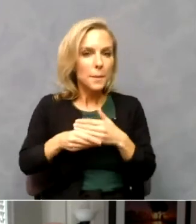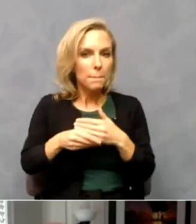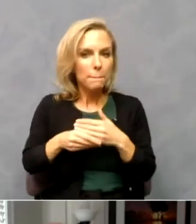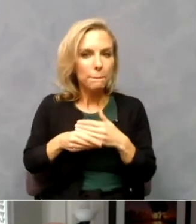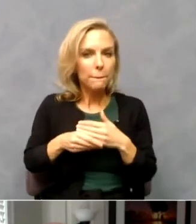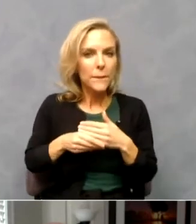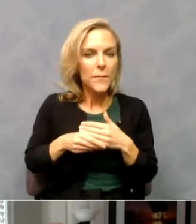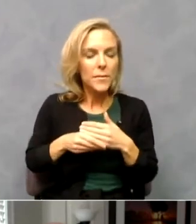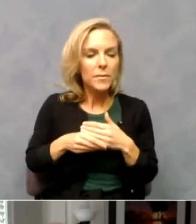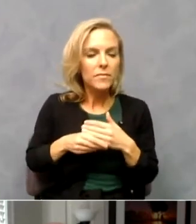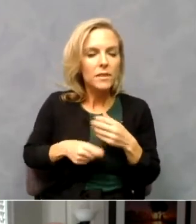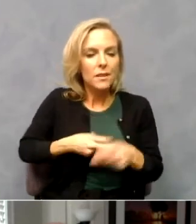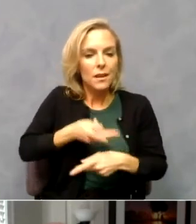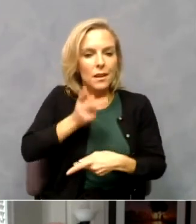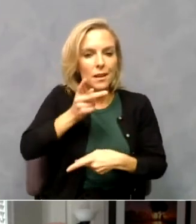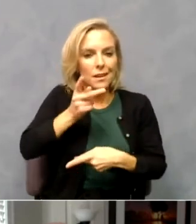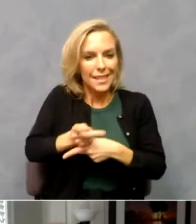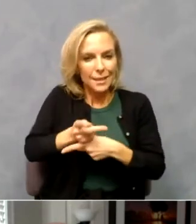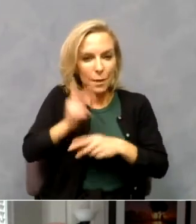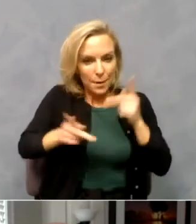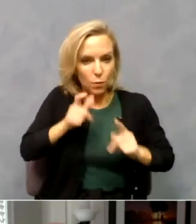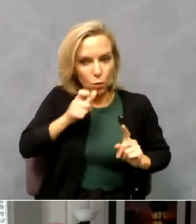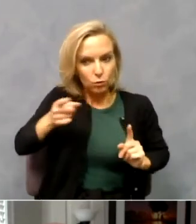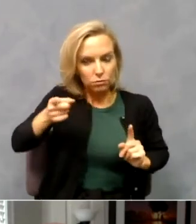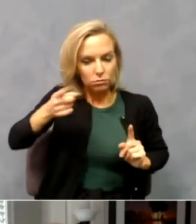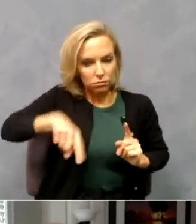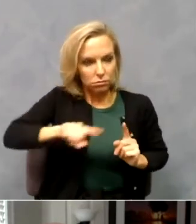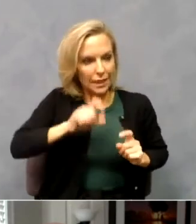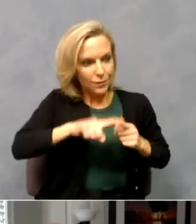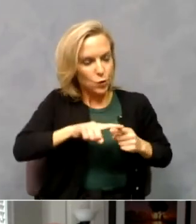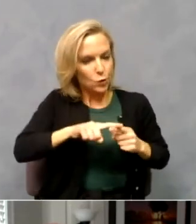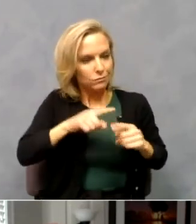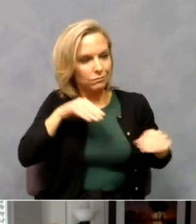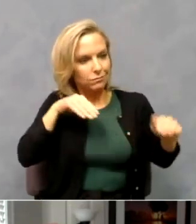people out of the hospital with Cove in 19, and then that therefore helps all